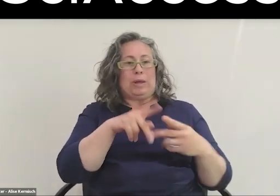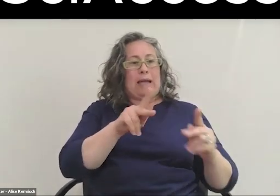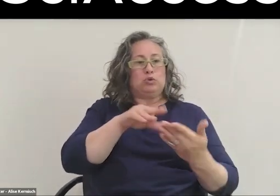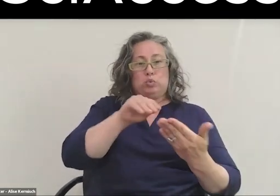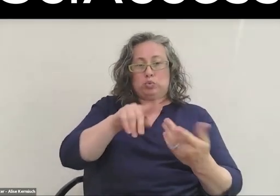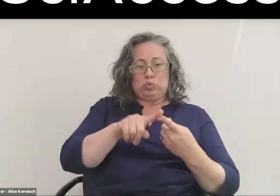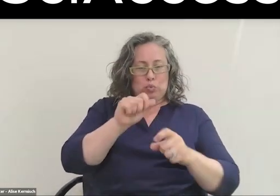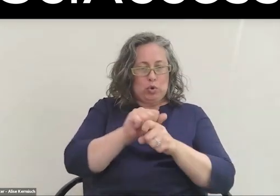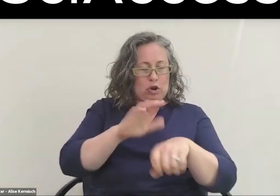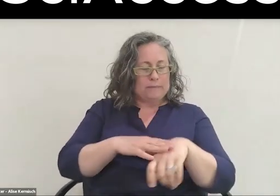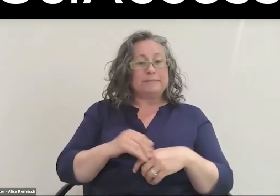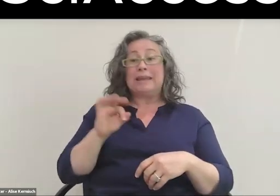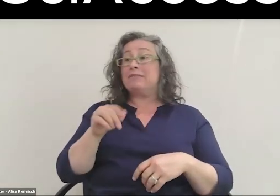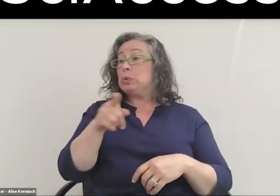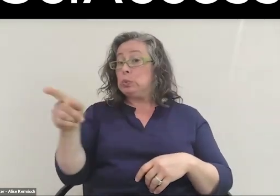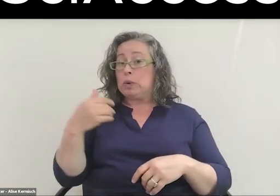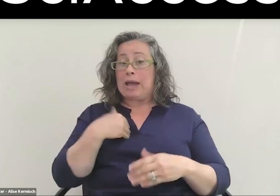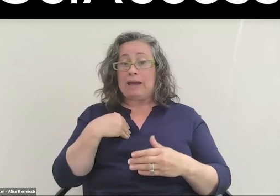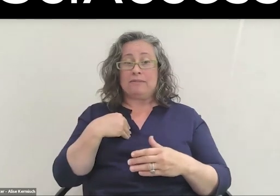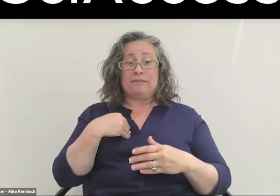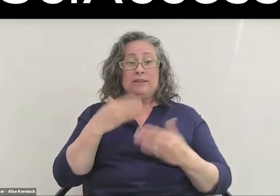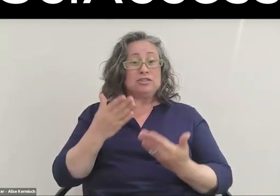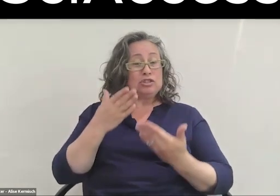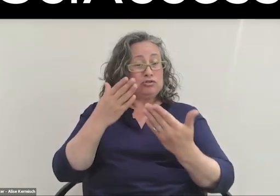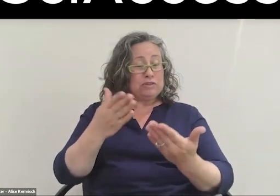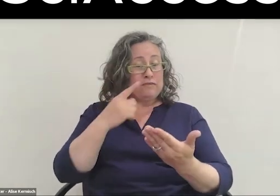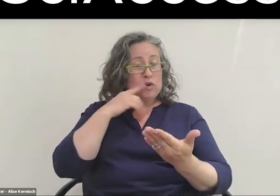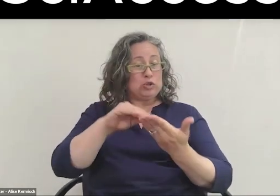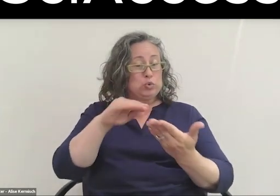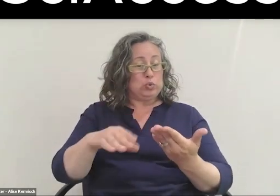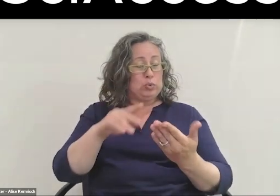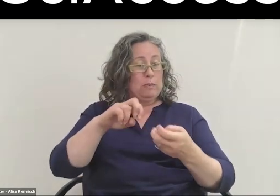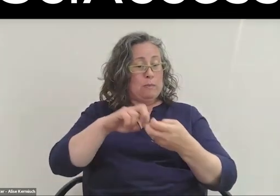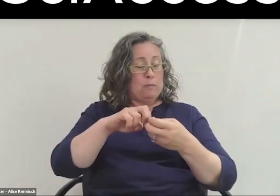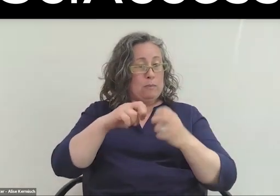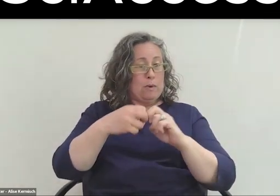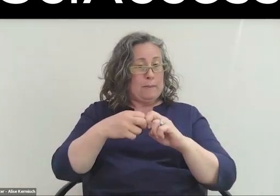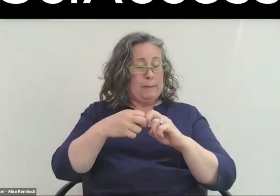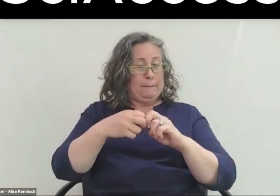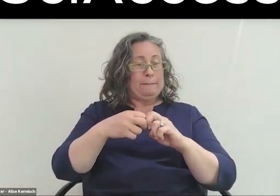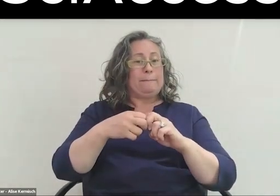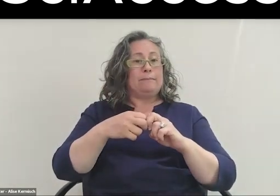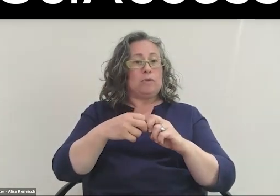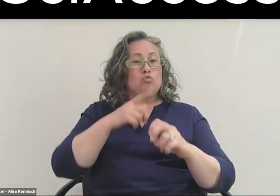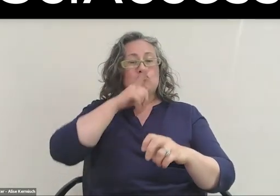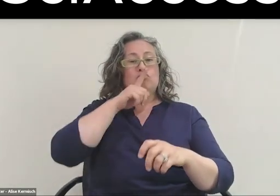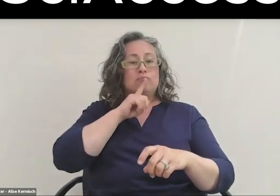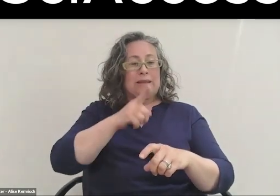If you have a suggestion for a student project that would address a real challenge for a person with a disability